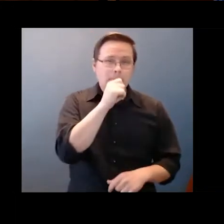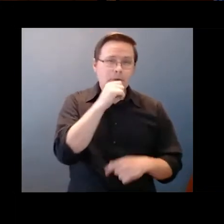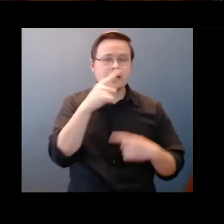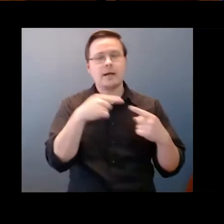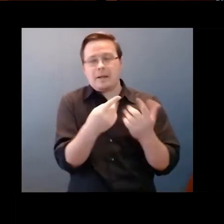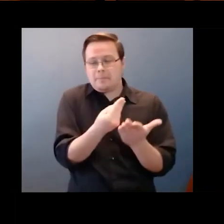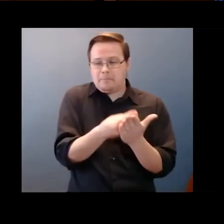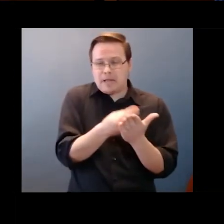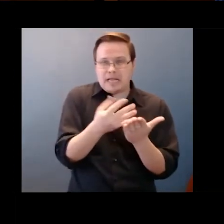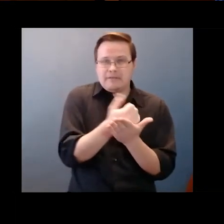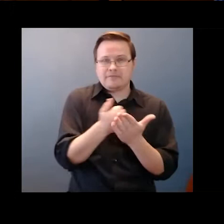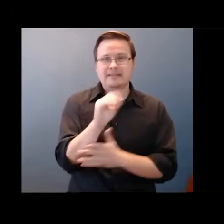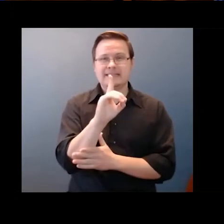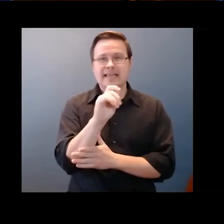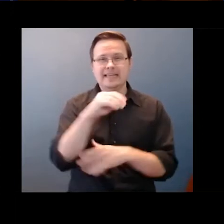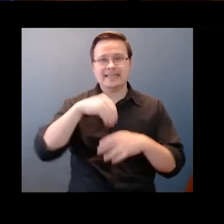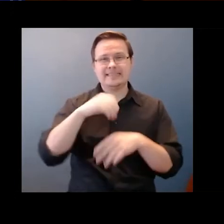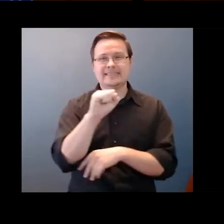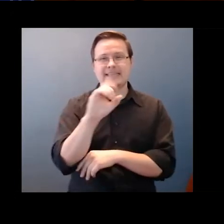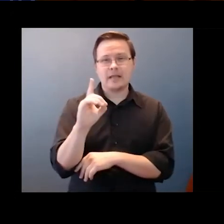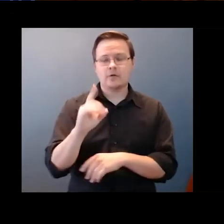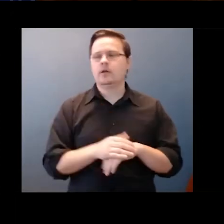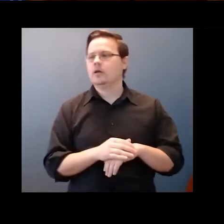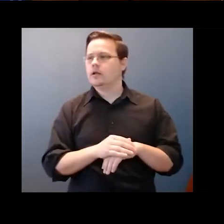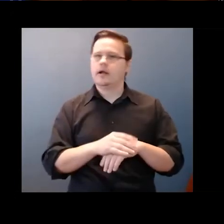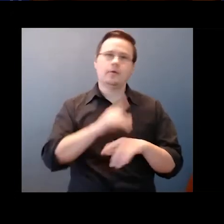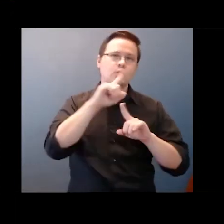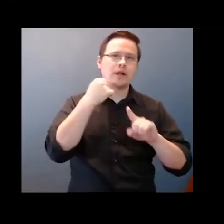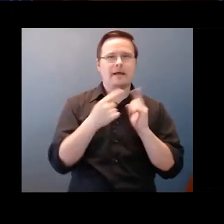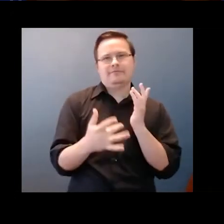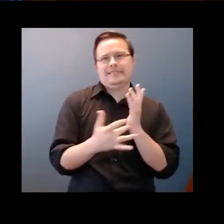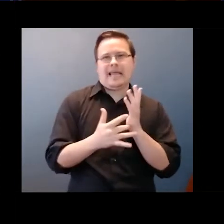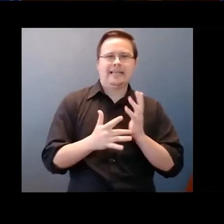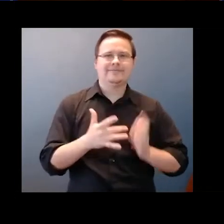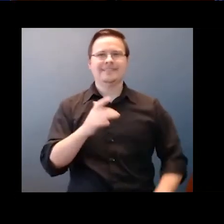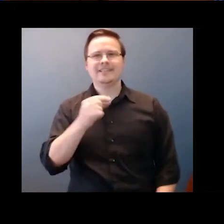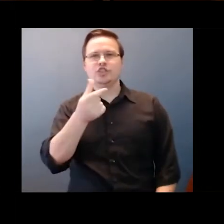of the data on San Diego. And I was worried about tech gentrification just because of the kinds of research that I had done and